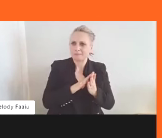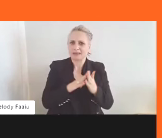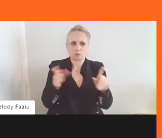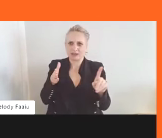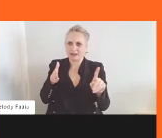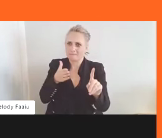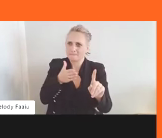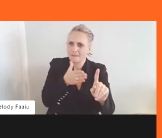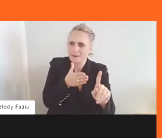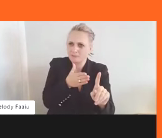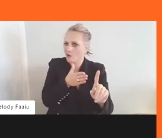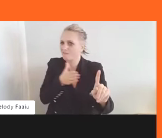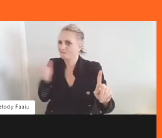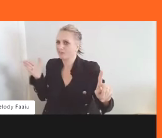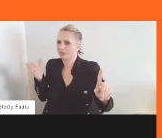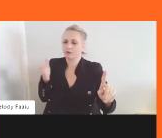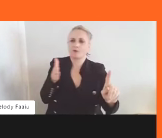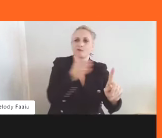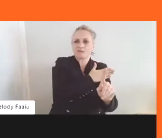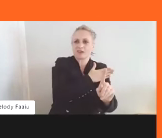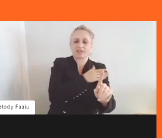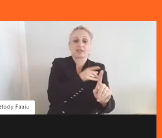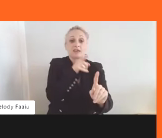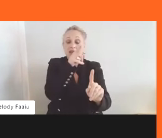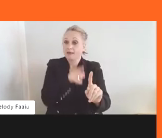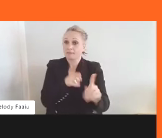you the different perspectives that we're looking at. I'm going